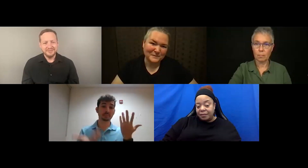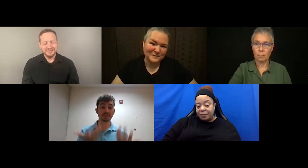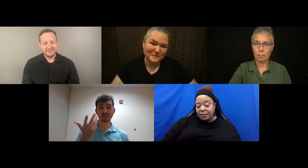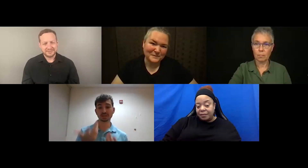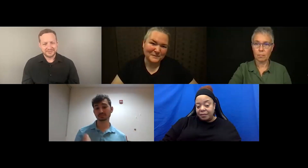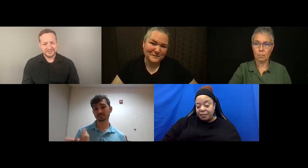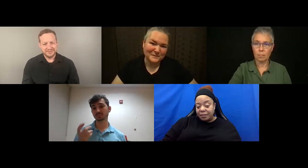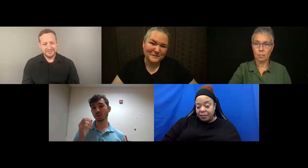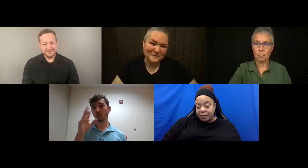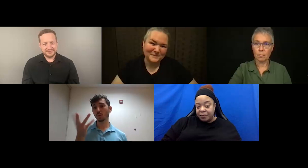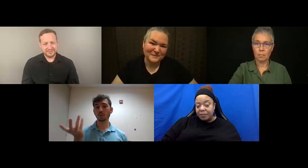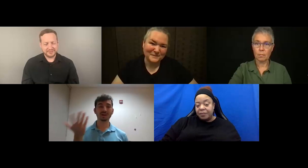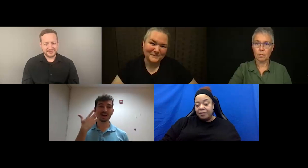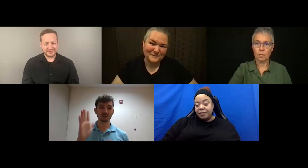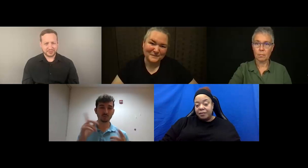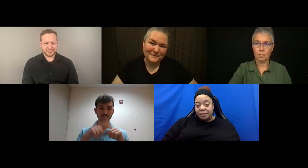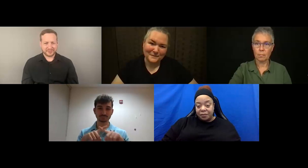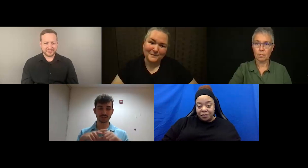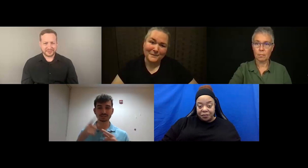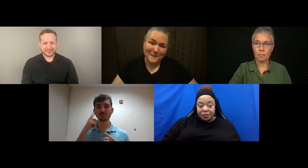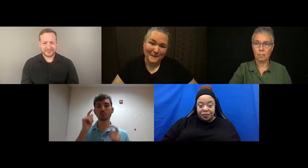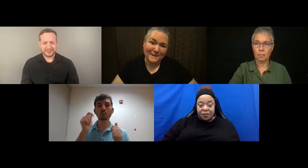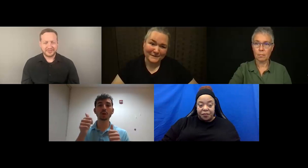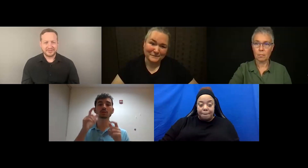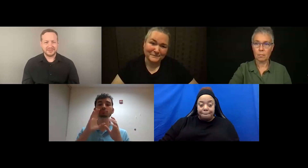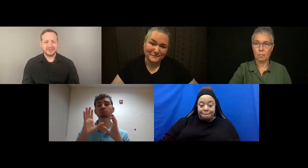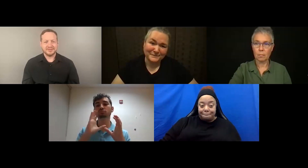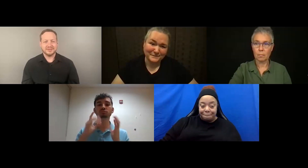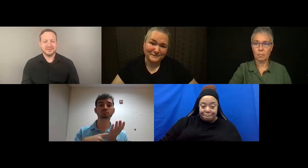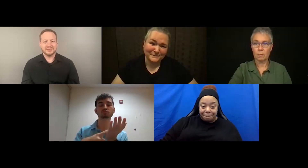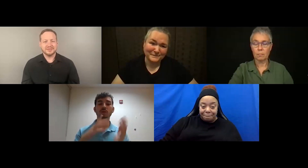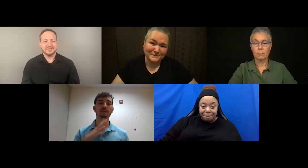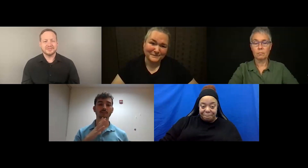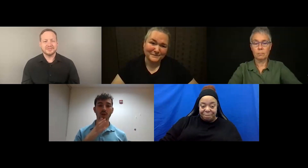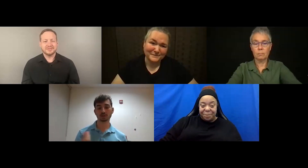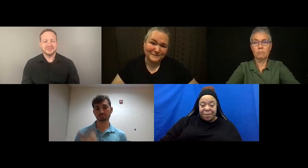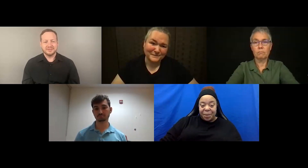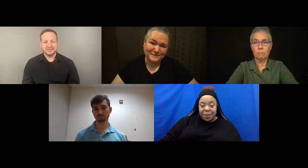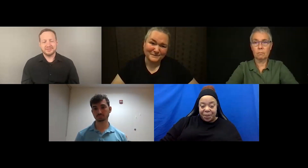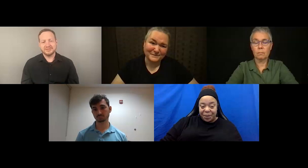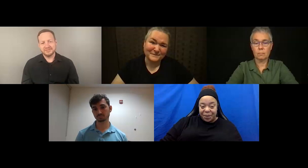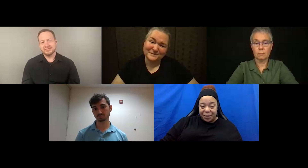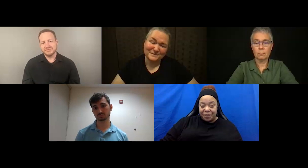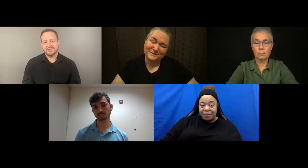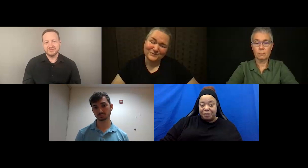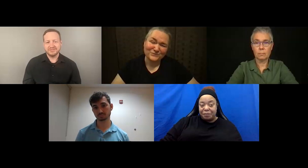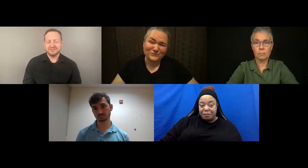even know, like family member conversations just to have a quick conversation with somebody.